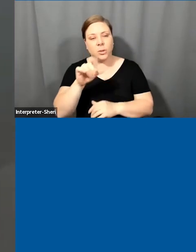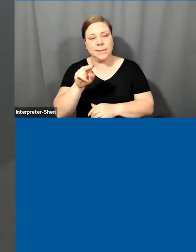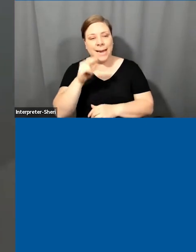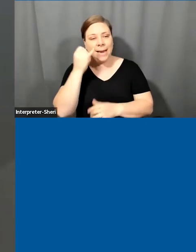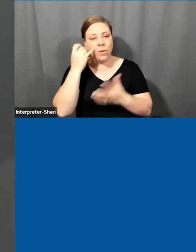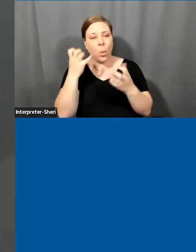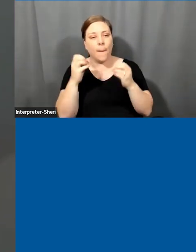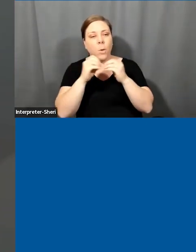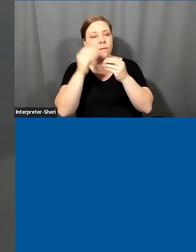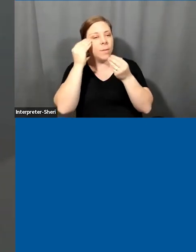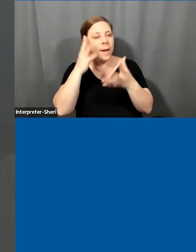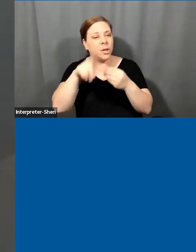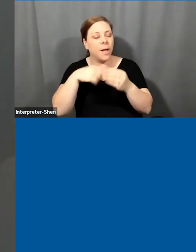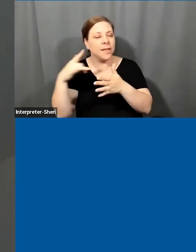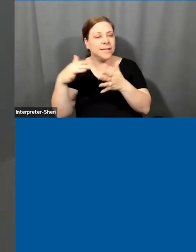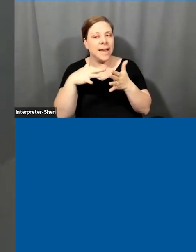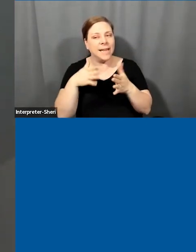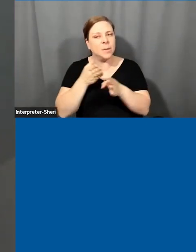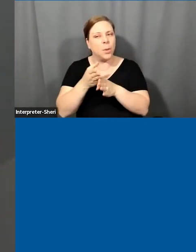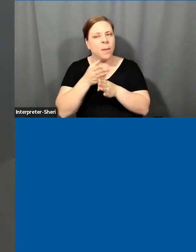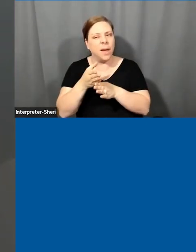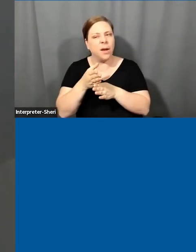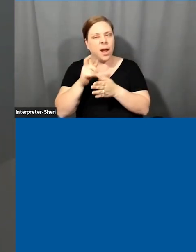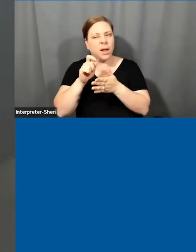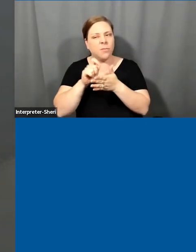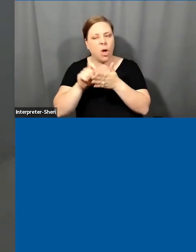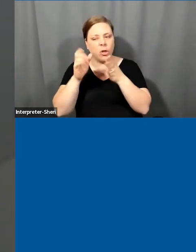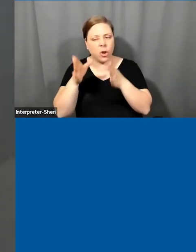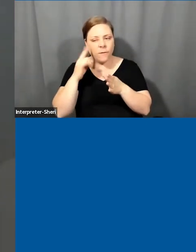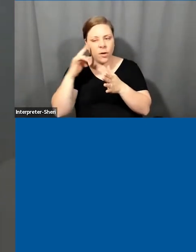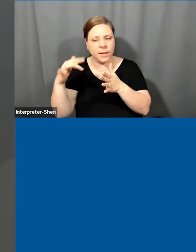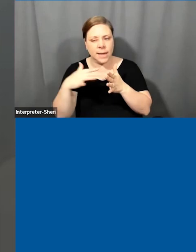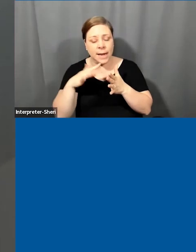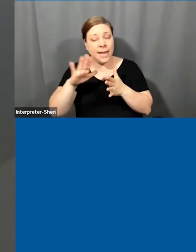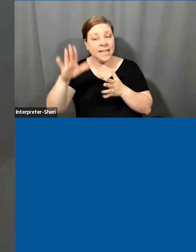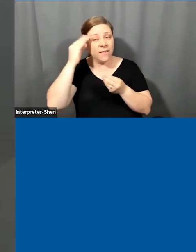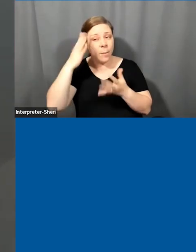Dan is the primary author on that and his information is on the slide deck as well.